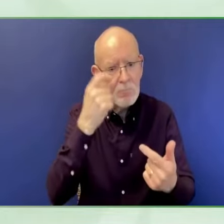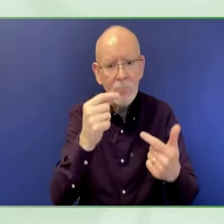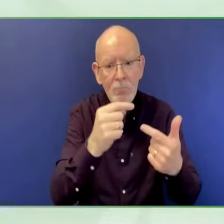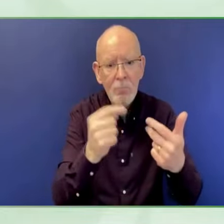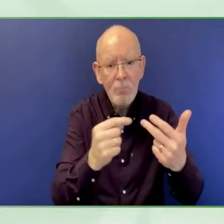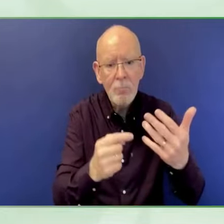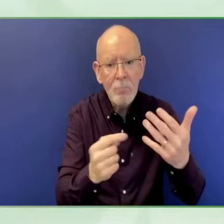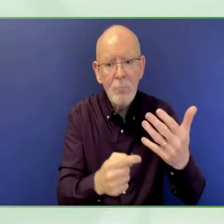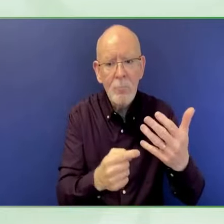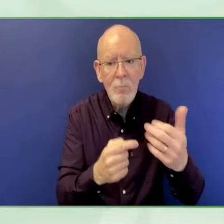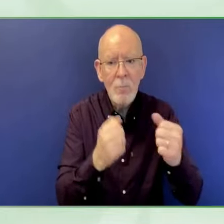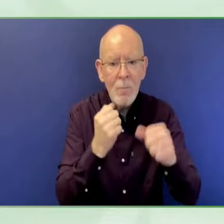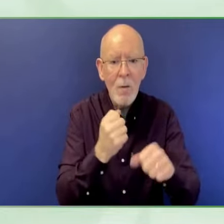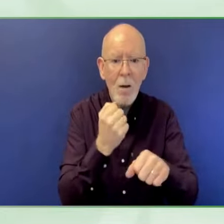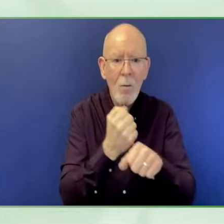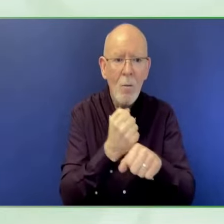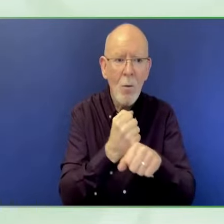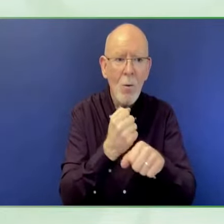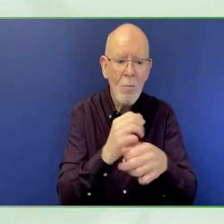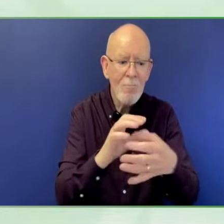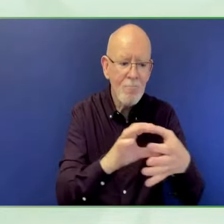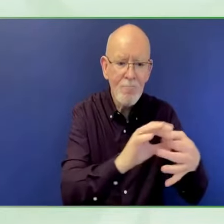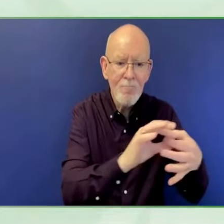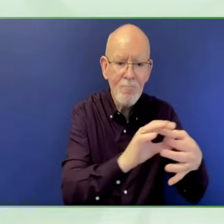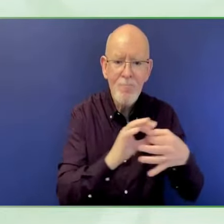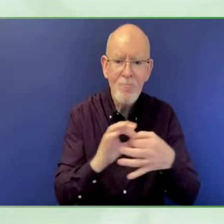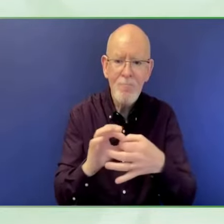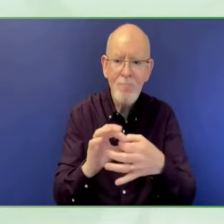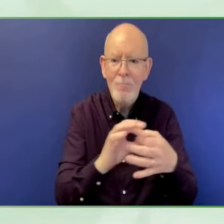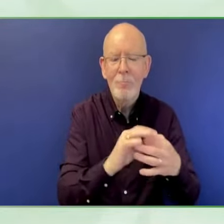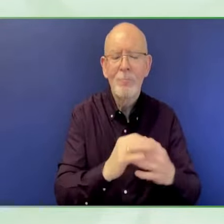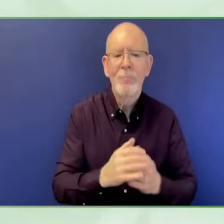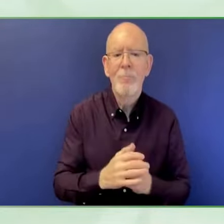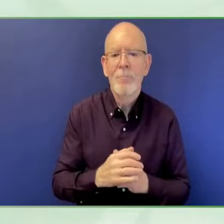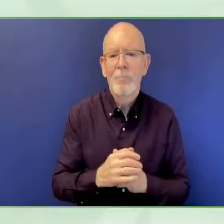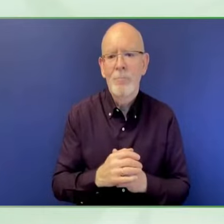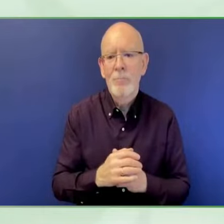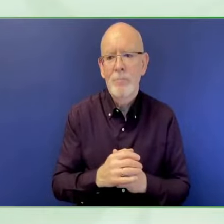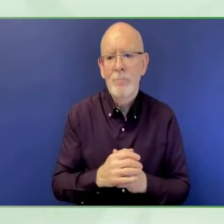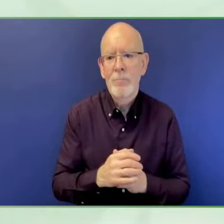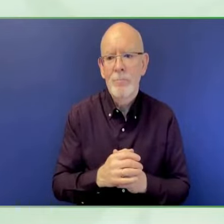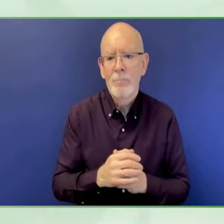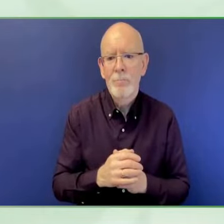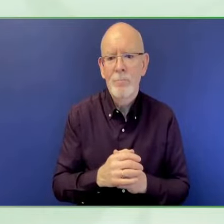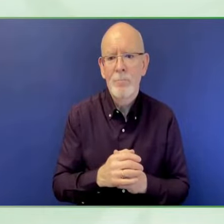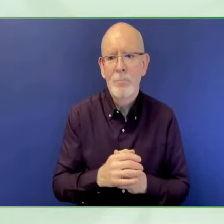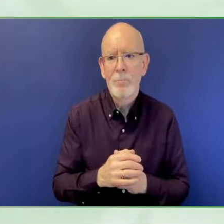People with disability and their family members hold the knowledge